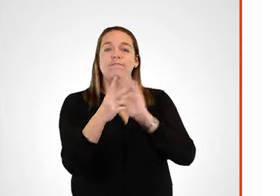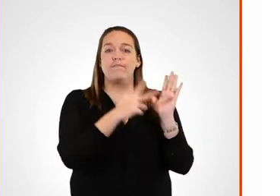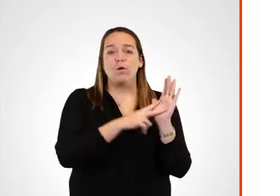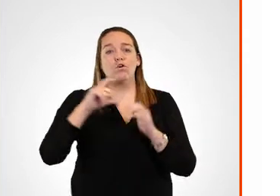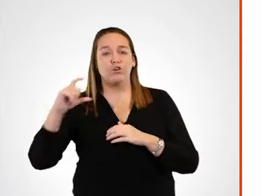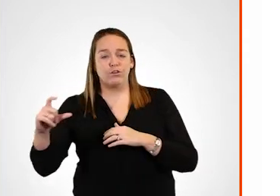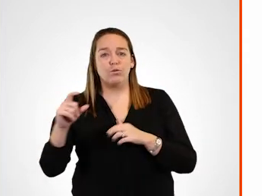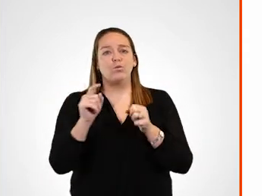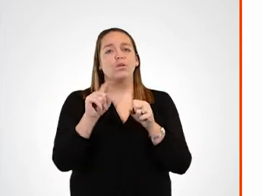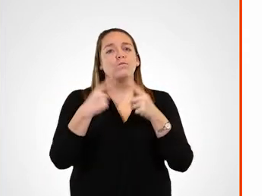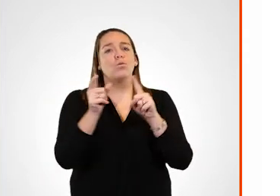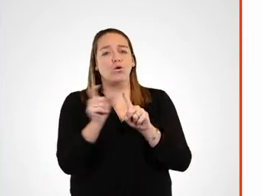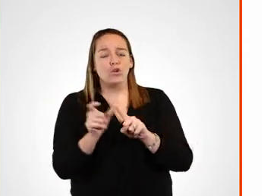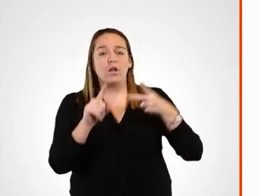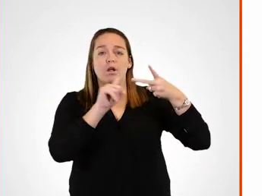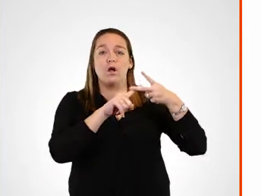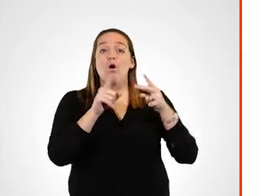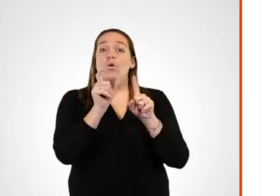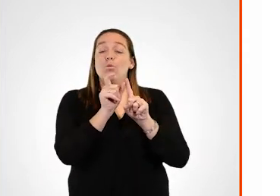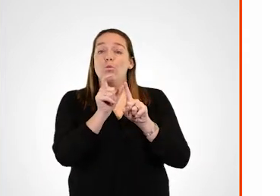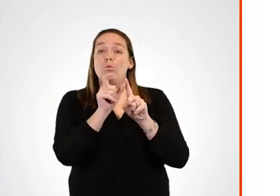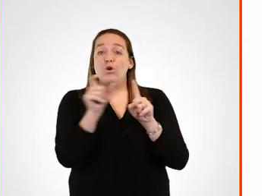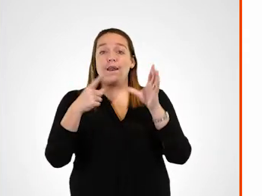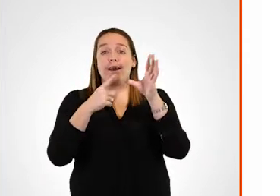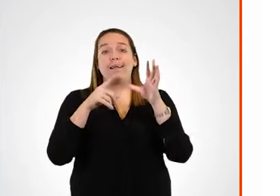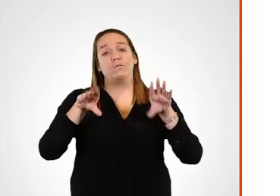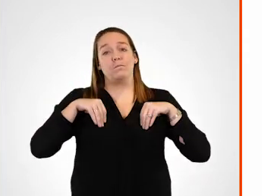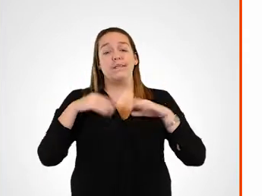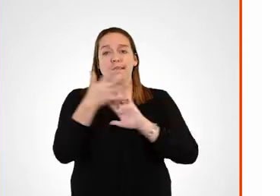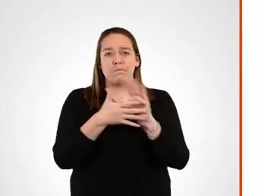in words; word acceptability - sort of a measure of intelligibility